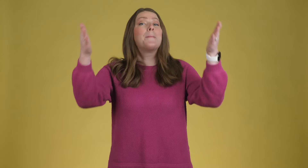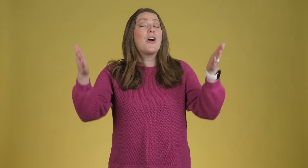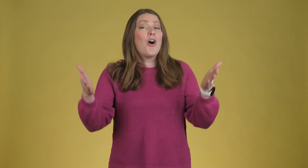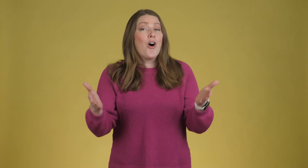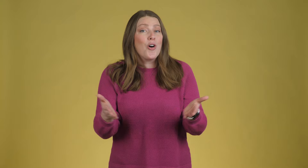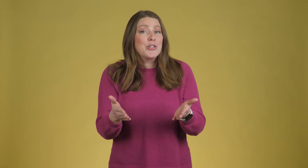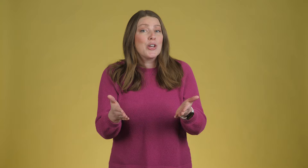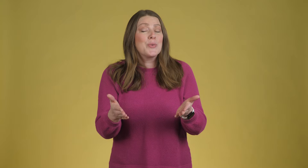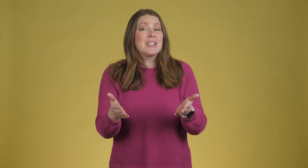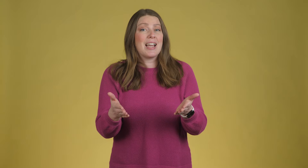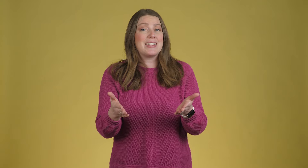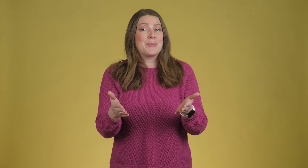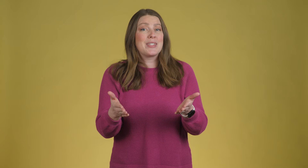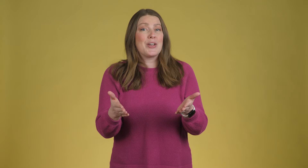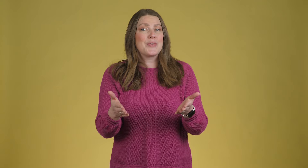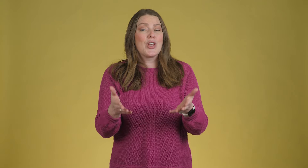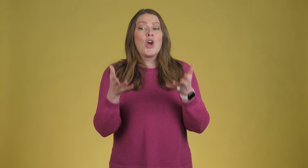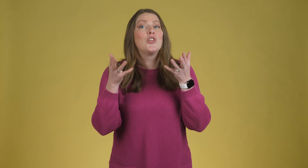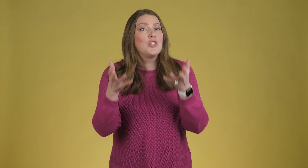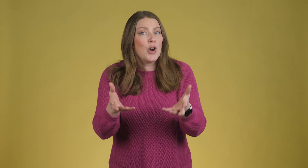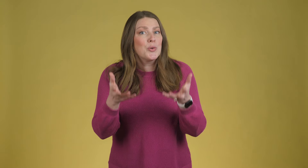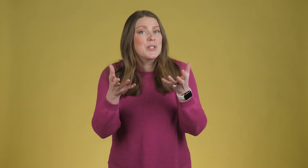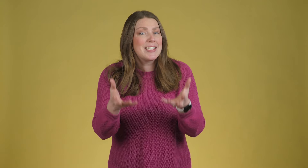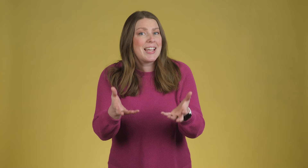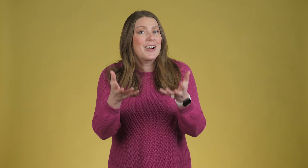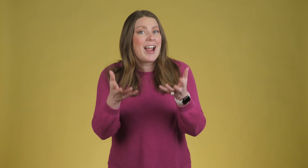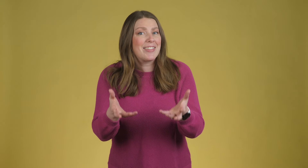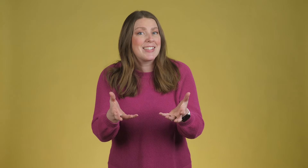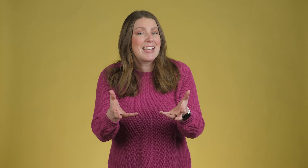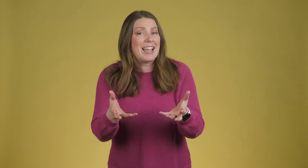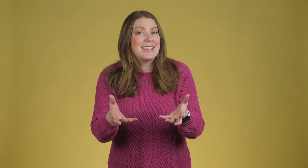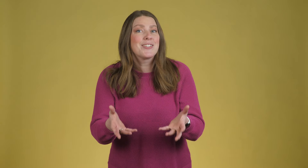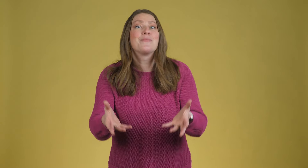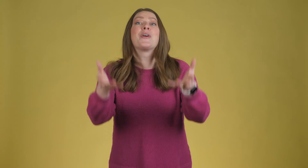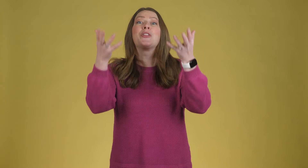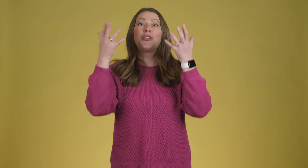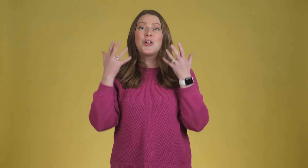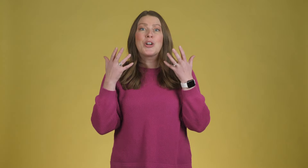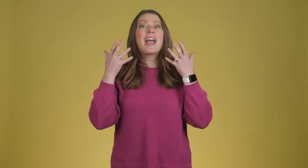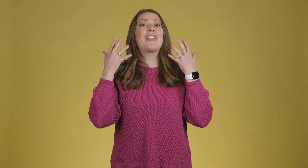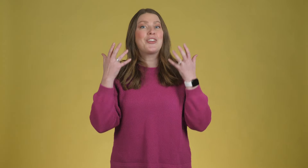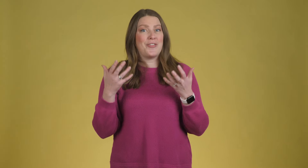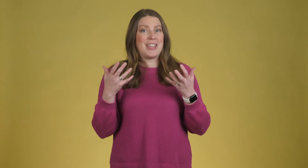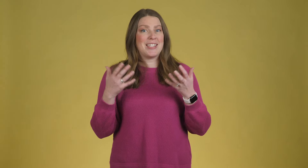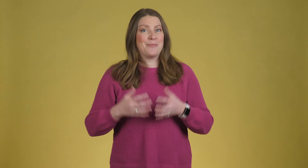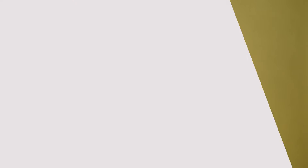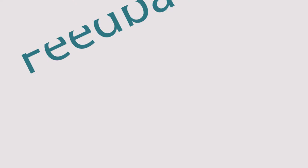But also the signs themselves. Don't stare at the signs. Look at their face.